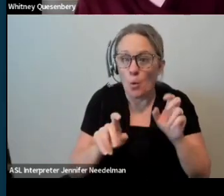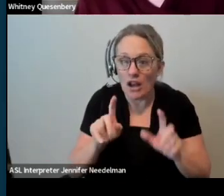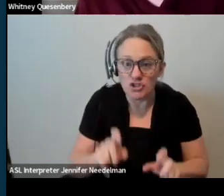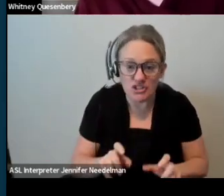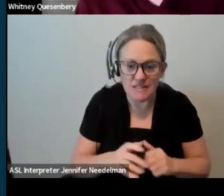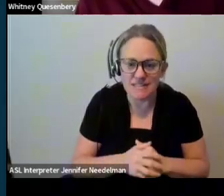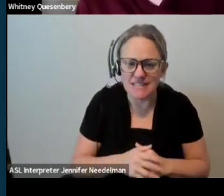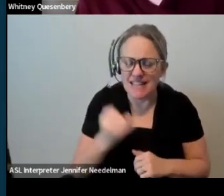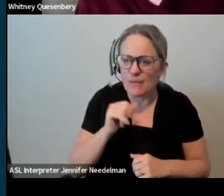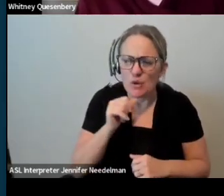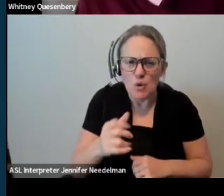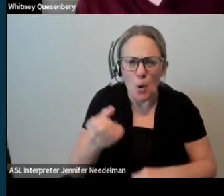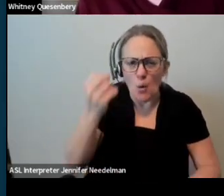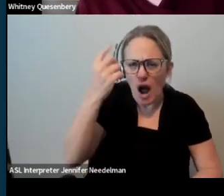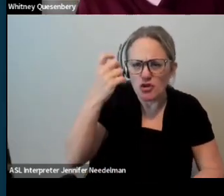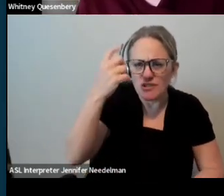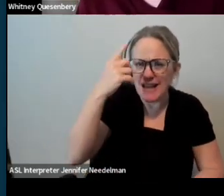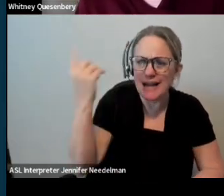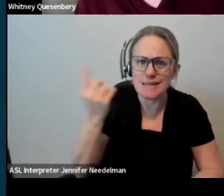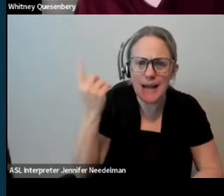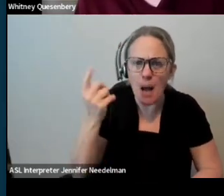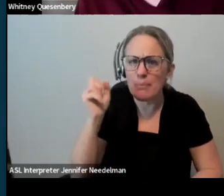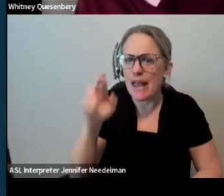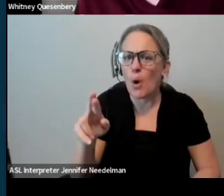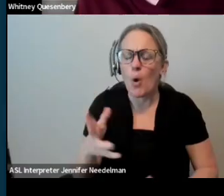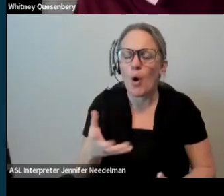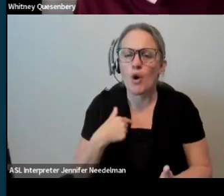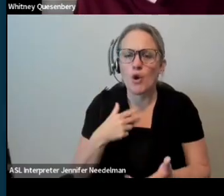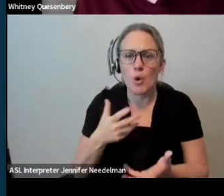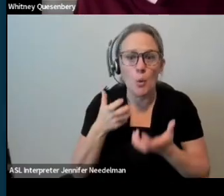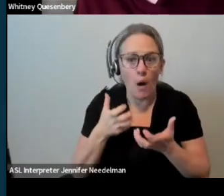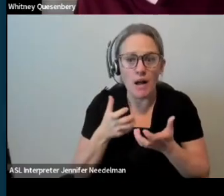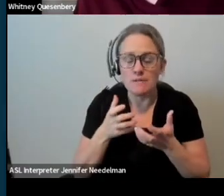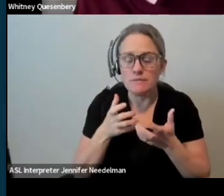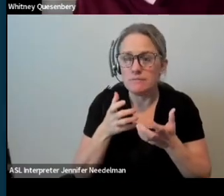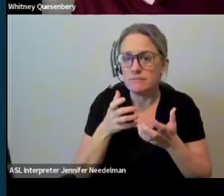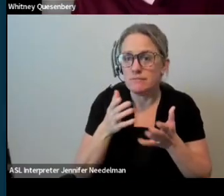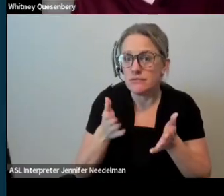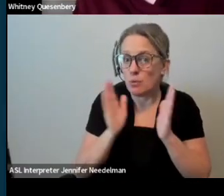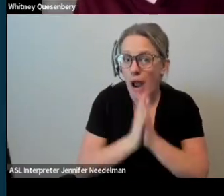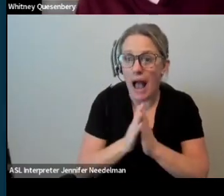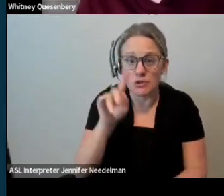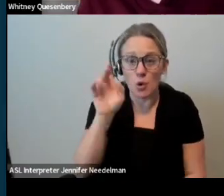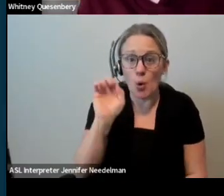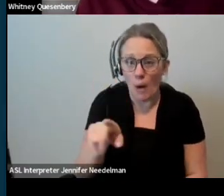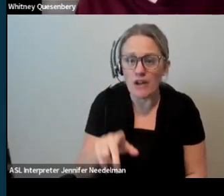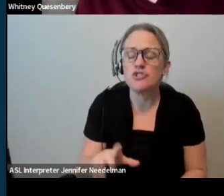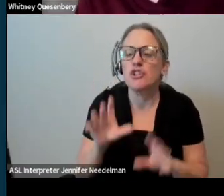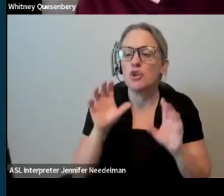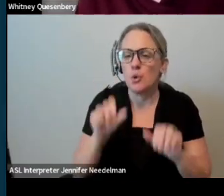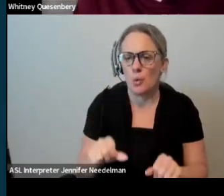not understanding something or just have a question to interpret something better before we move on to the next section of the